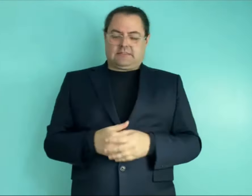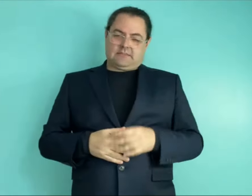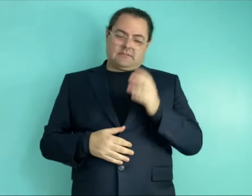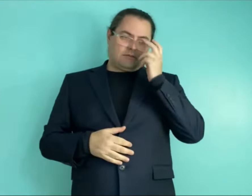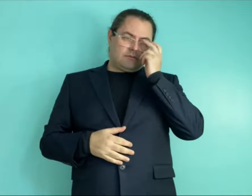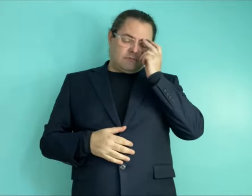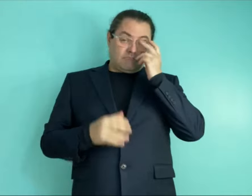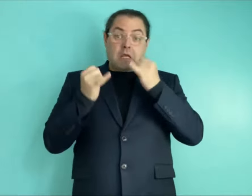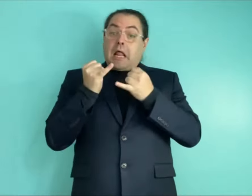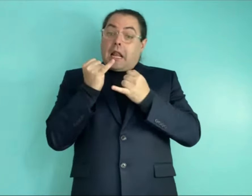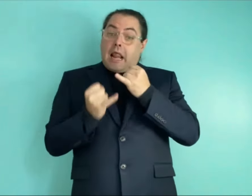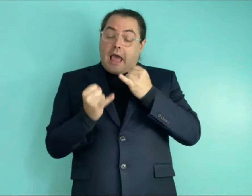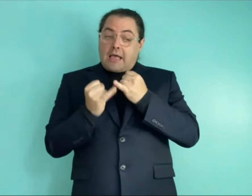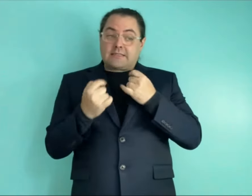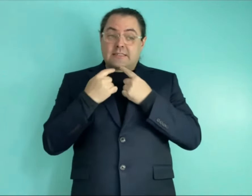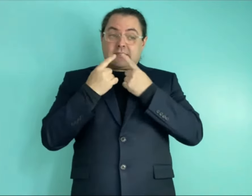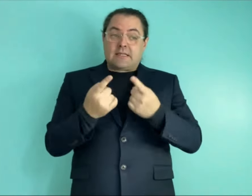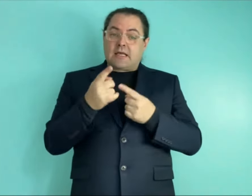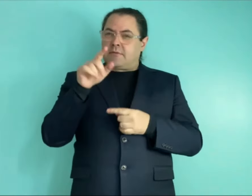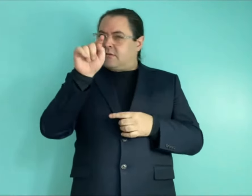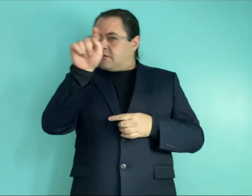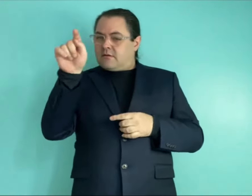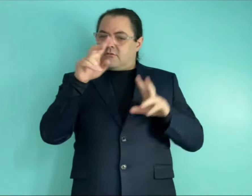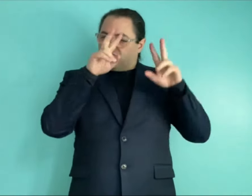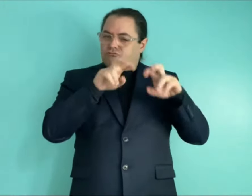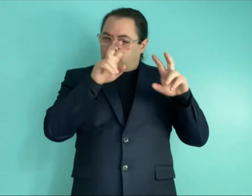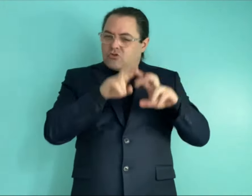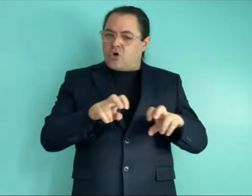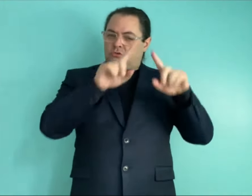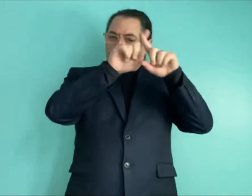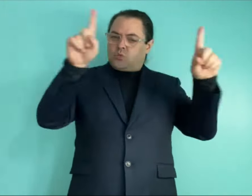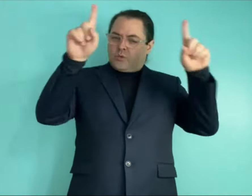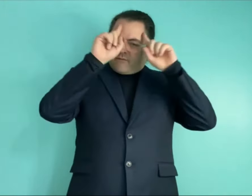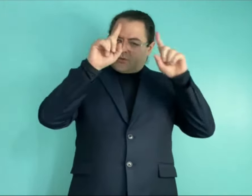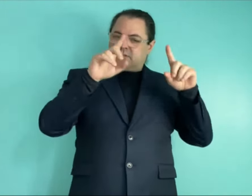to say to those who are in the area of research in the academia can say that we need that